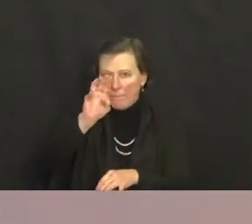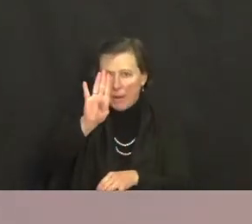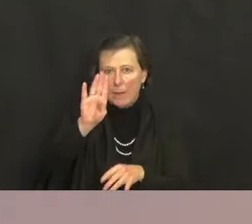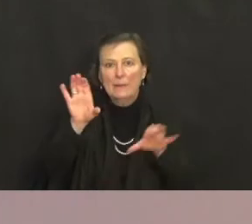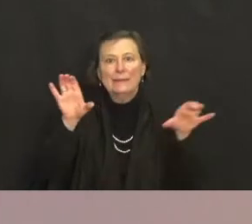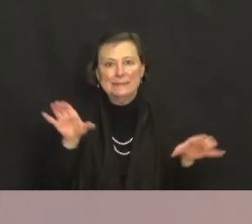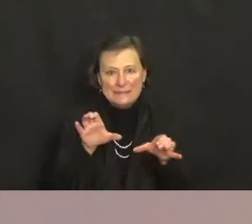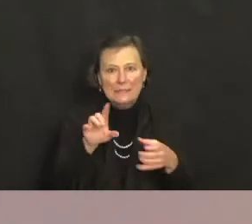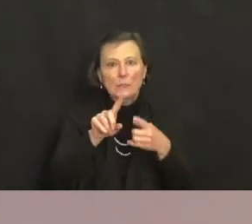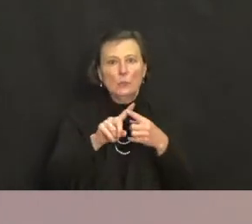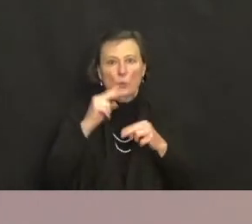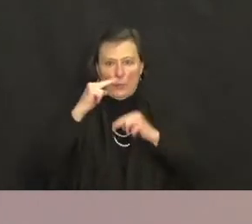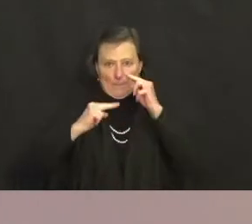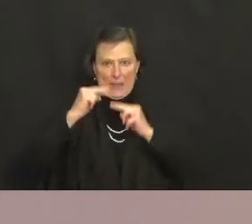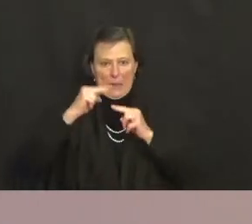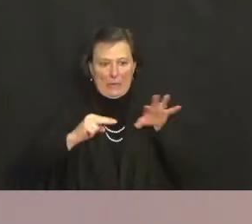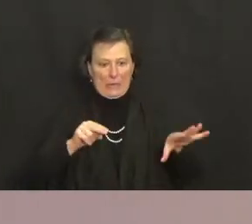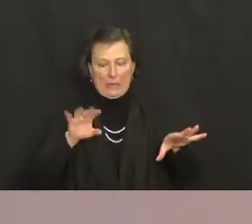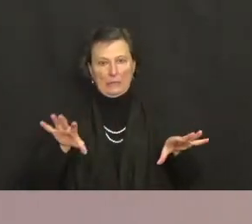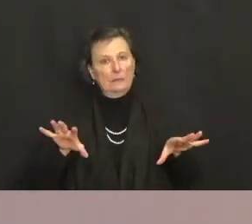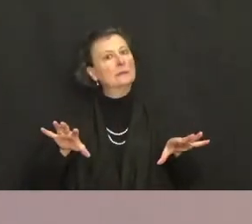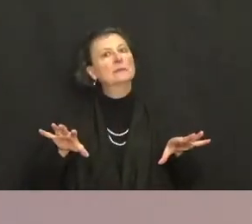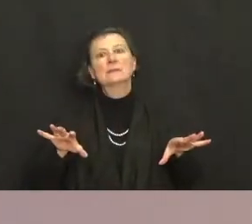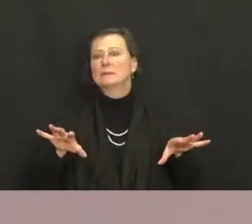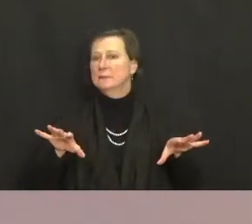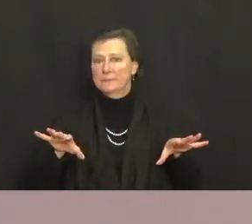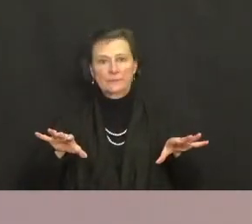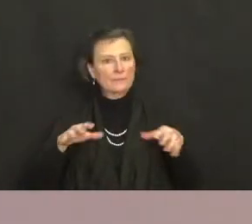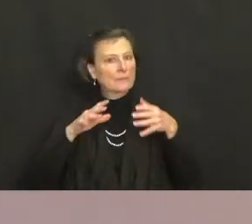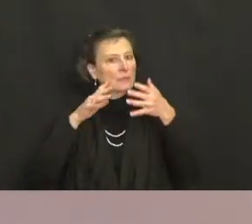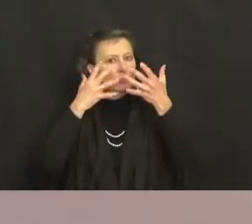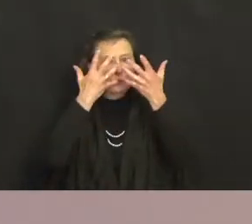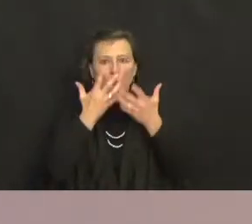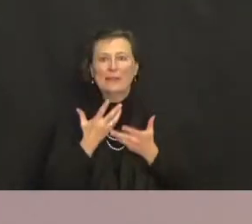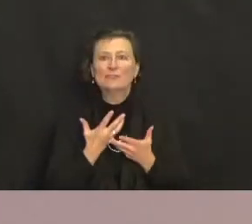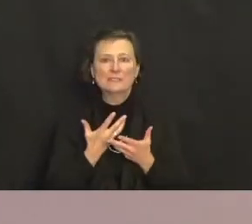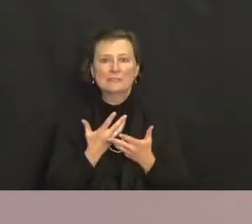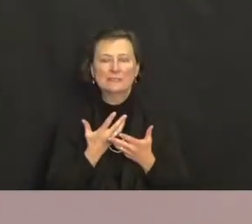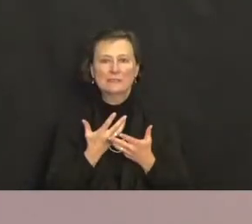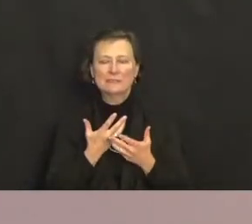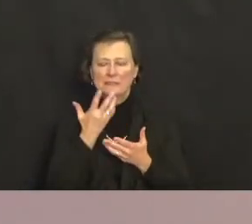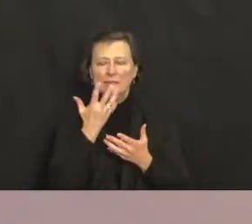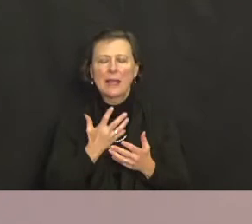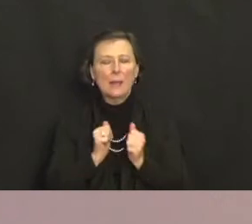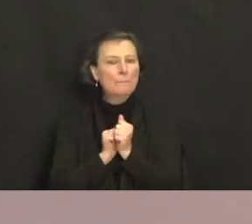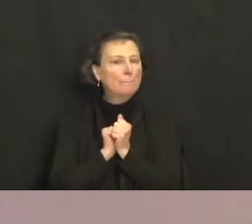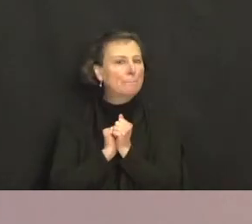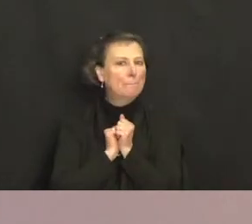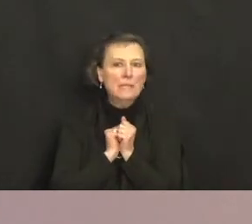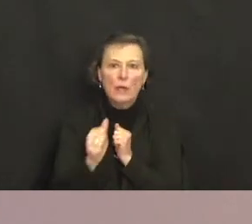It is tragic. It's sad beyond words.